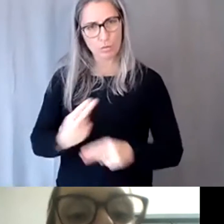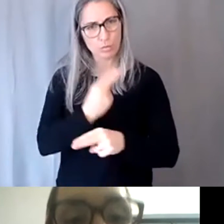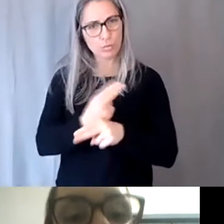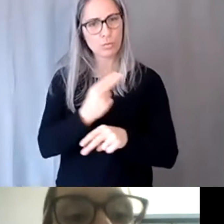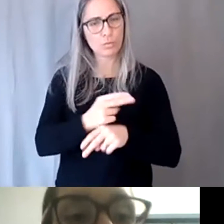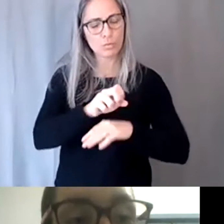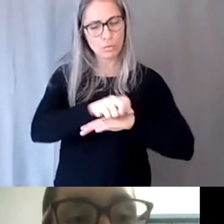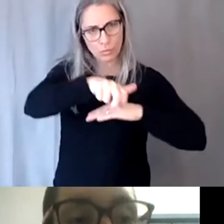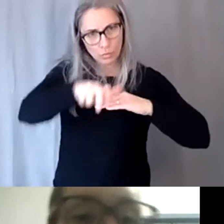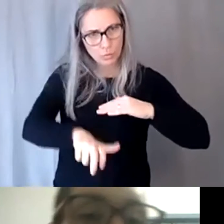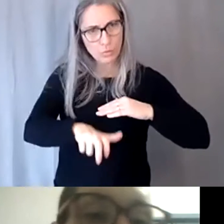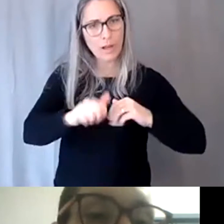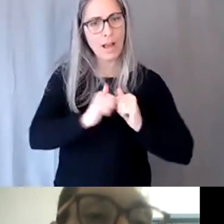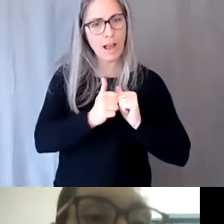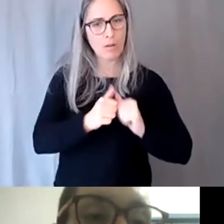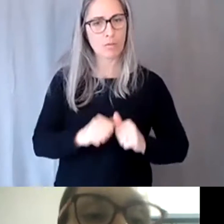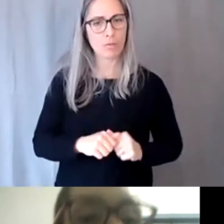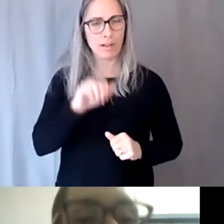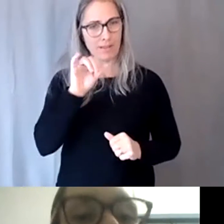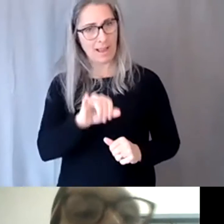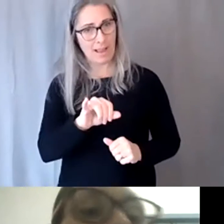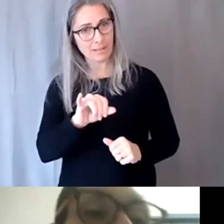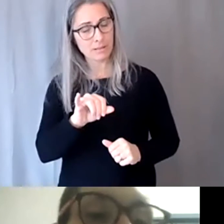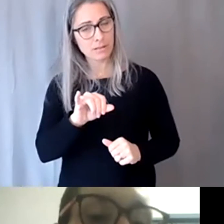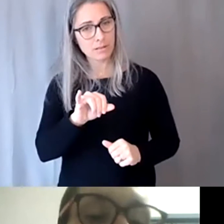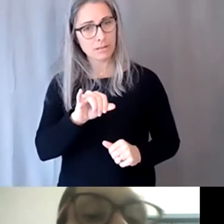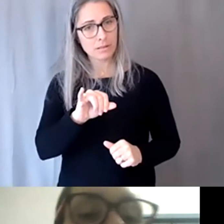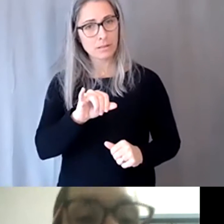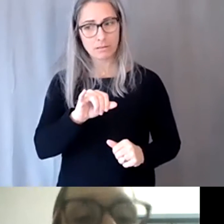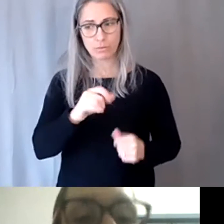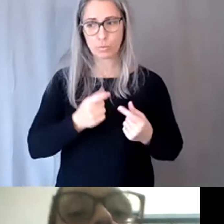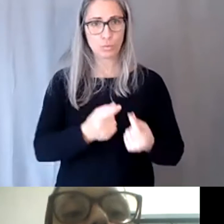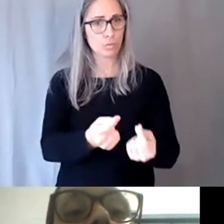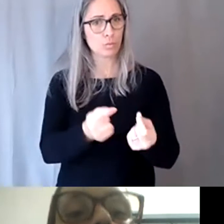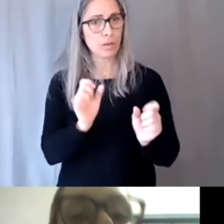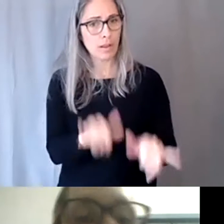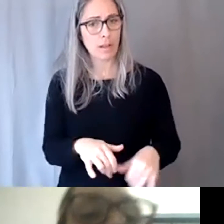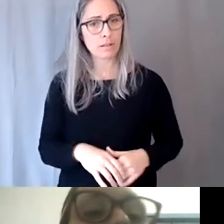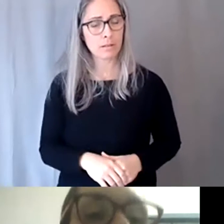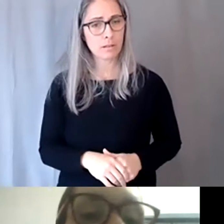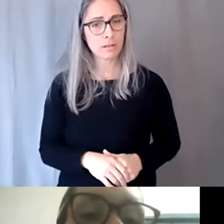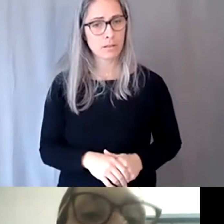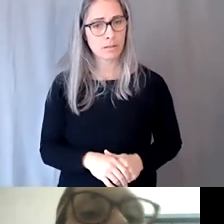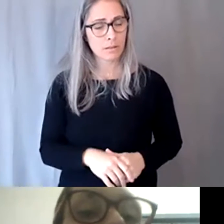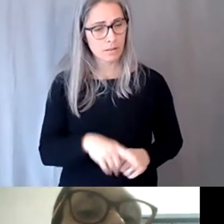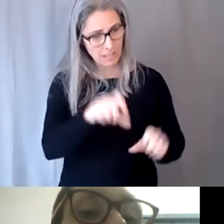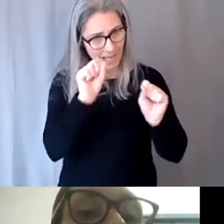the this is a functionality this is a function this is our way to do things with that